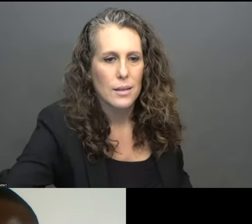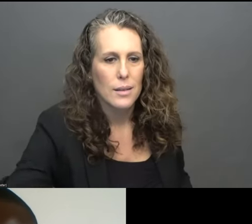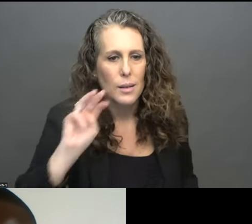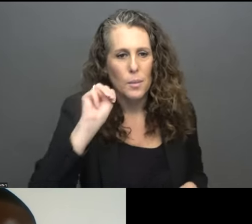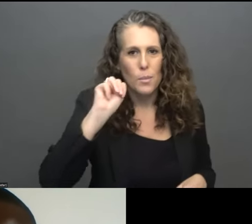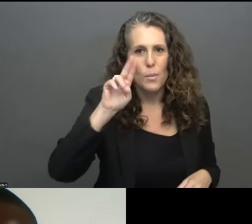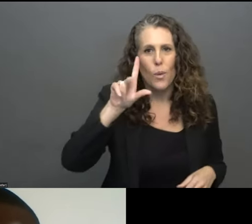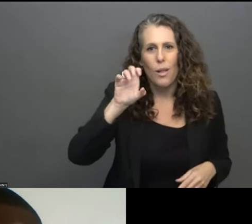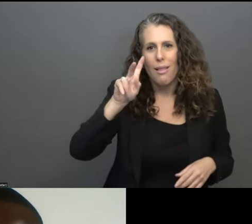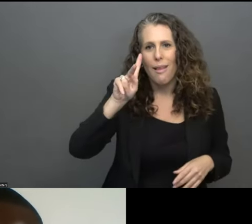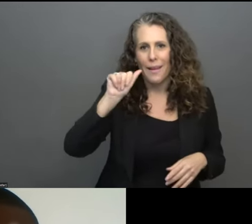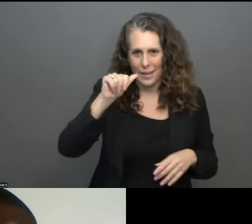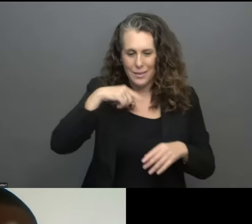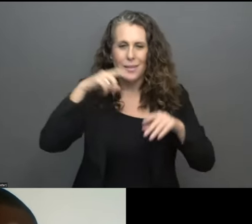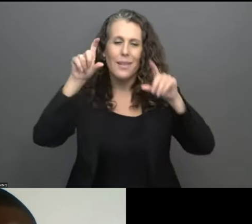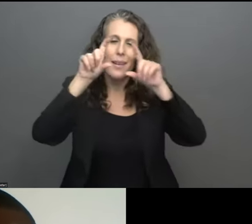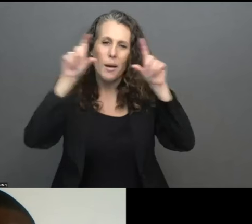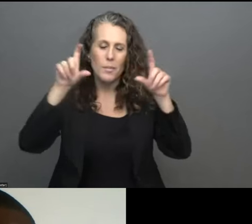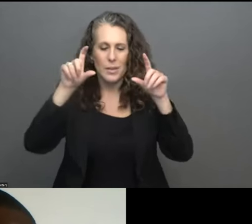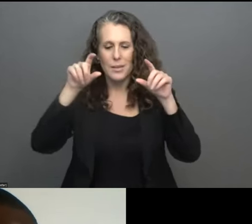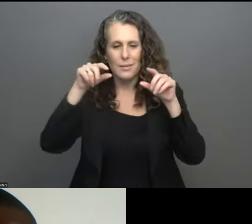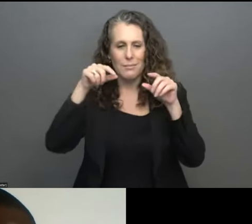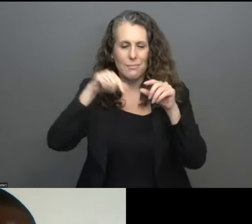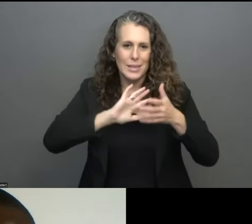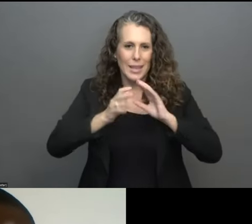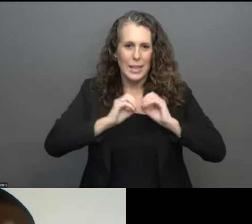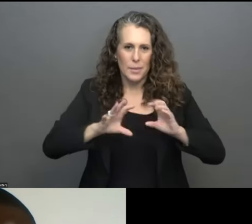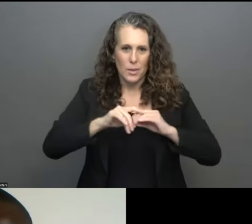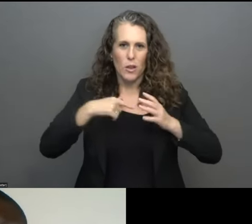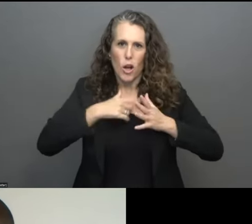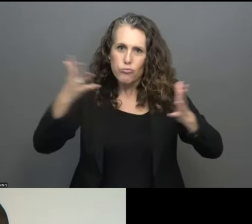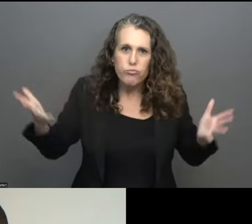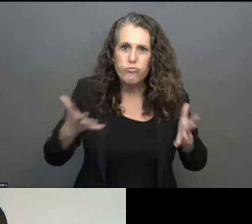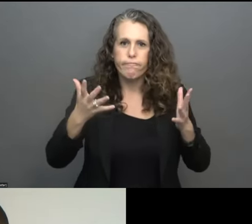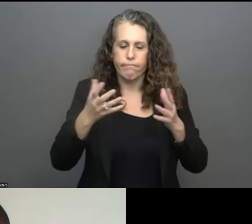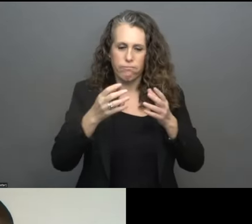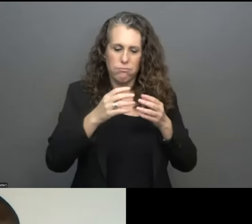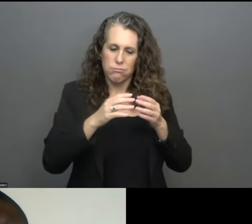that propagates social, economic, political, and talent development of persons with disabilities.